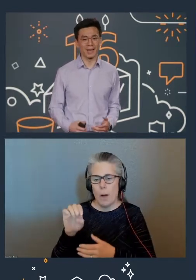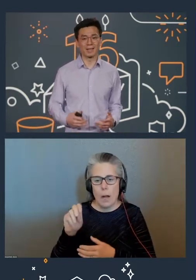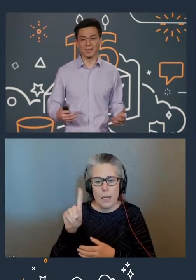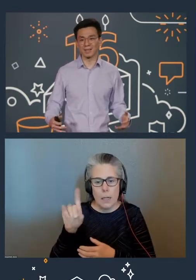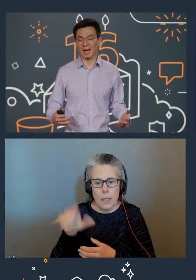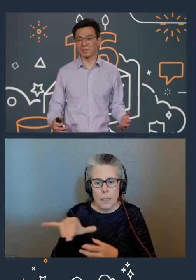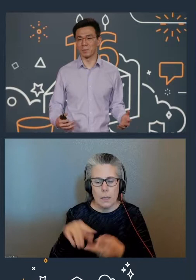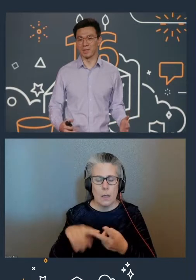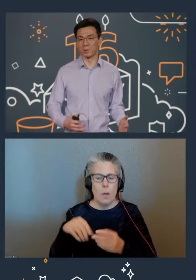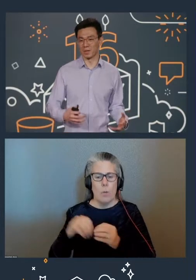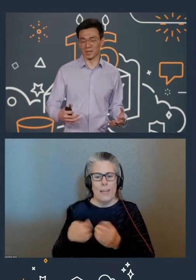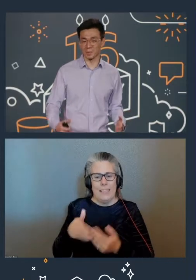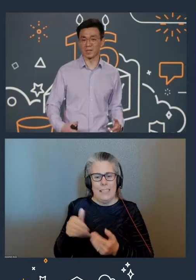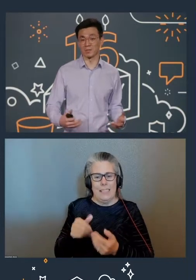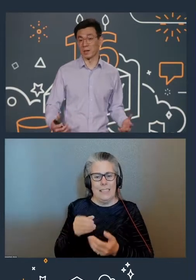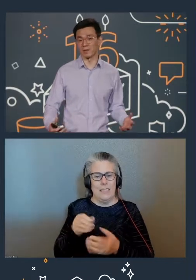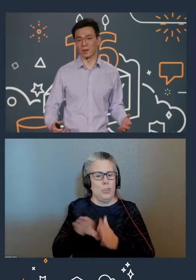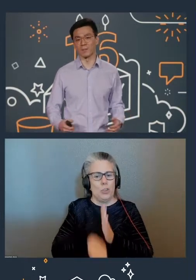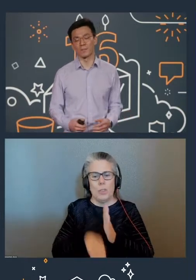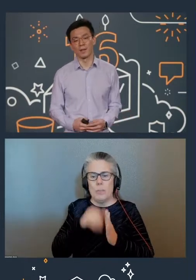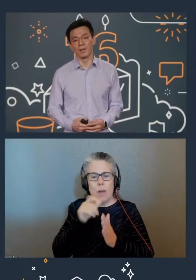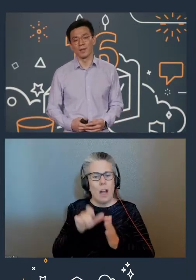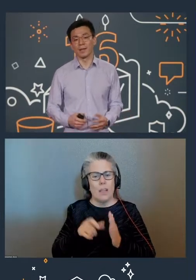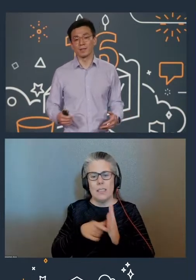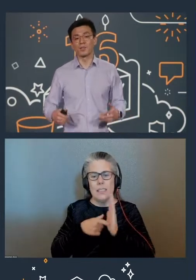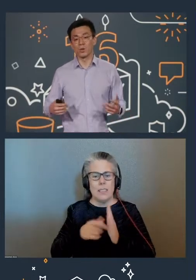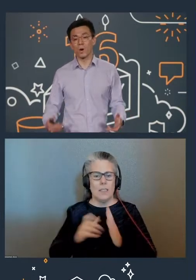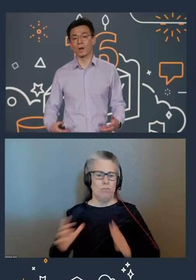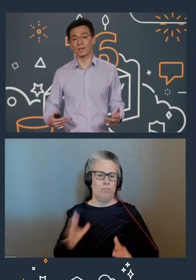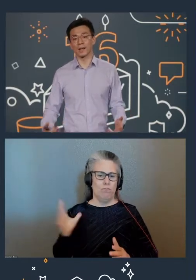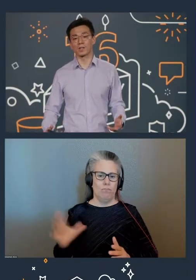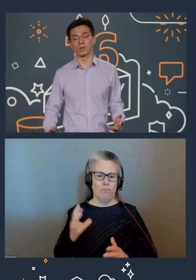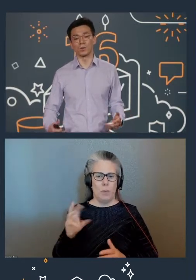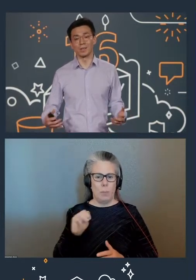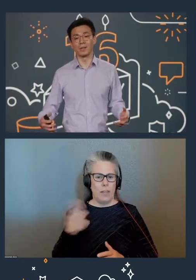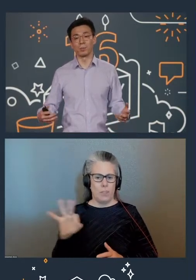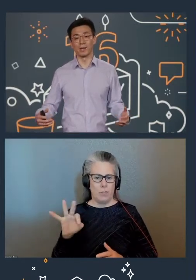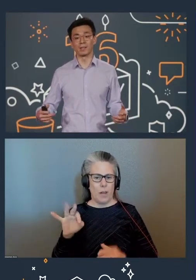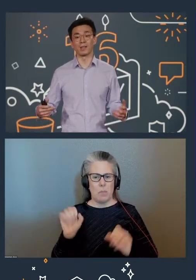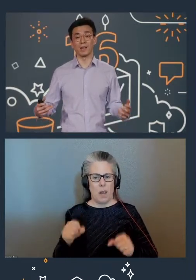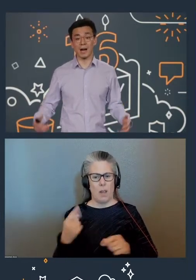And it doesn't have to be the really expensive mainframe. And this new architecture really brings a lot